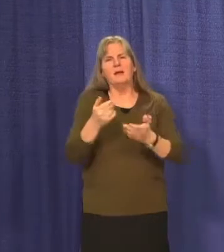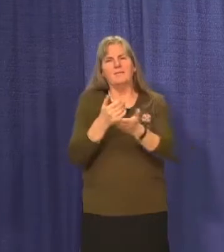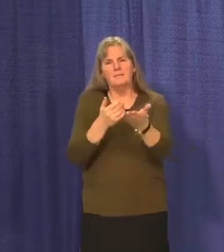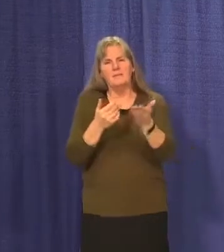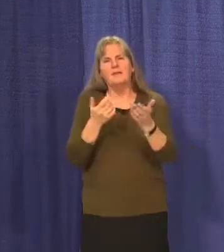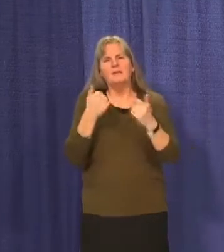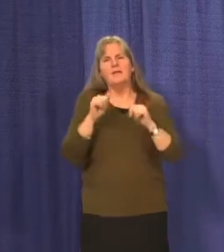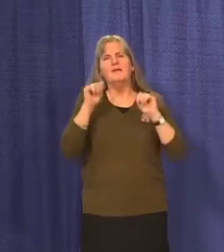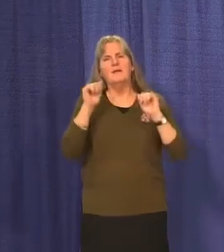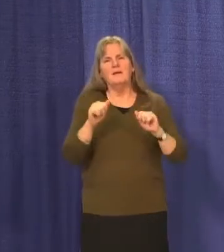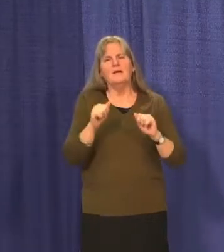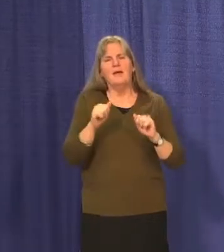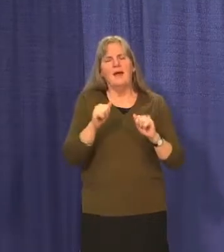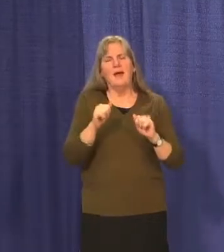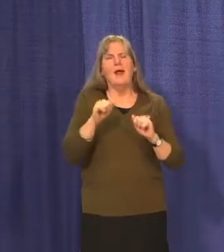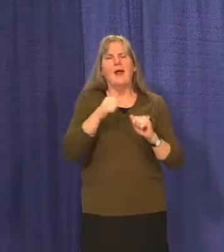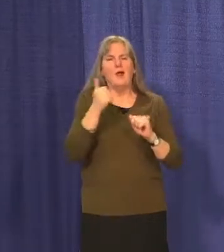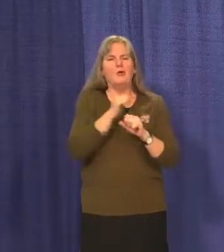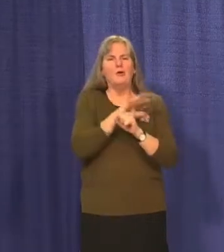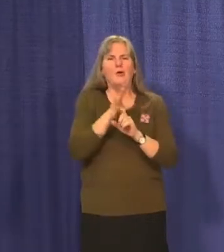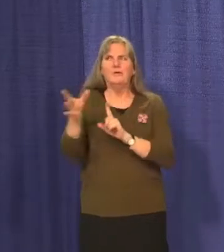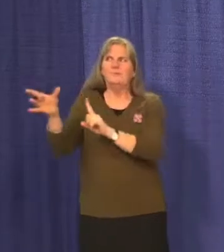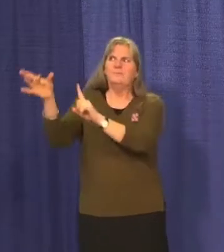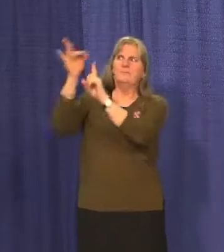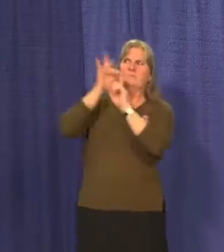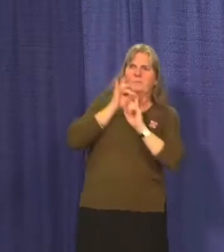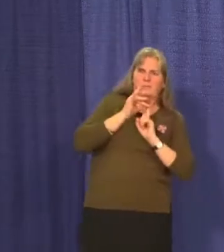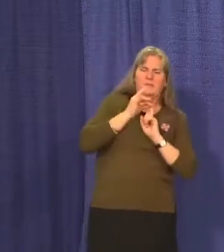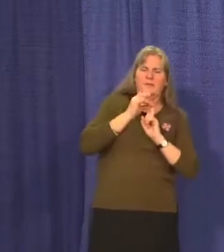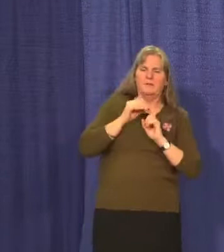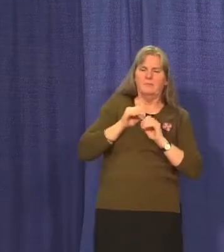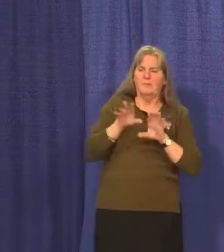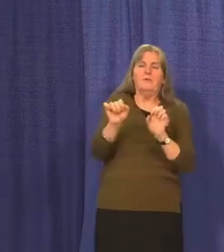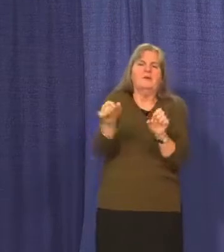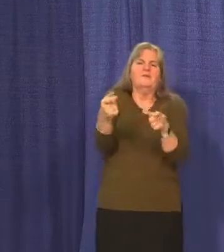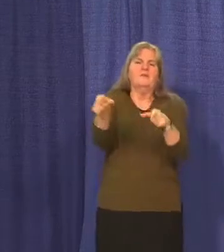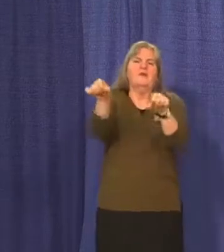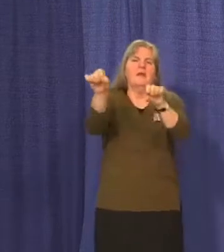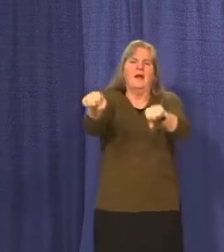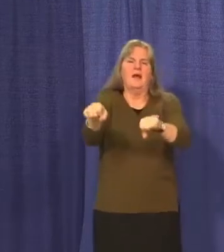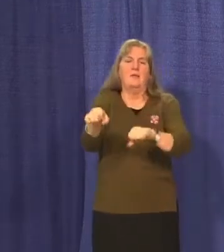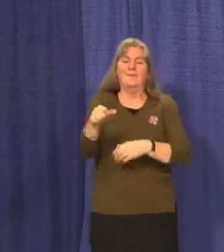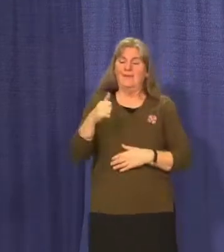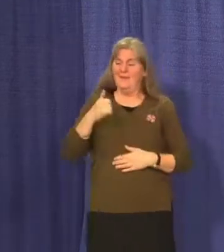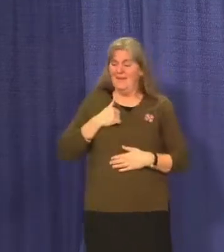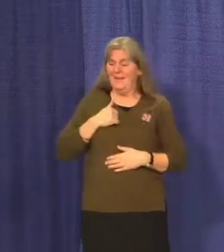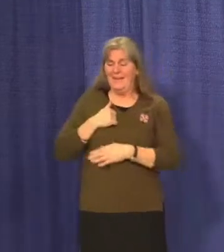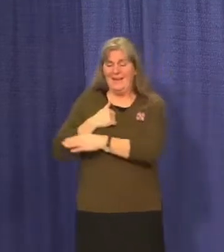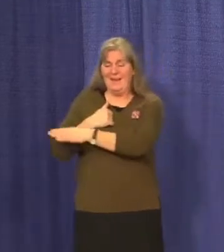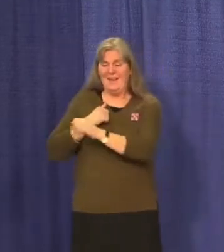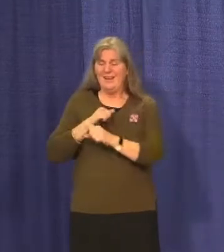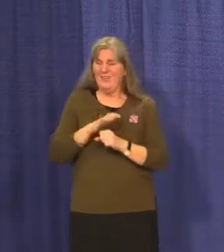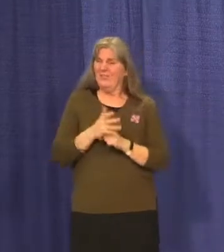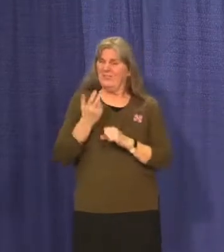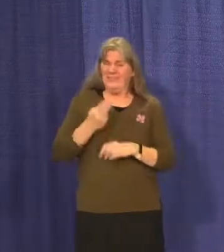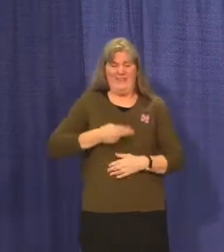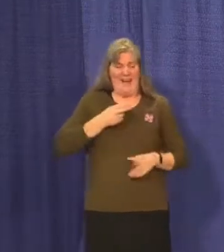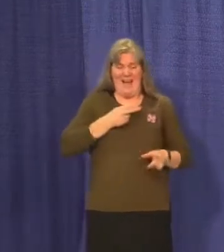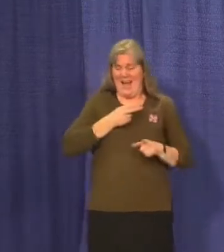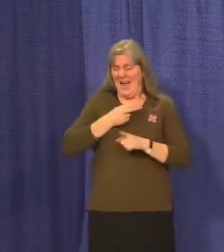can't -- Clyne and are still susceptible to case importations in even outbreaks. Canada's cases remain high, even